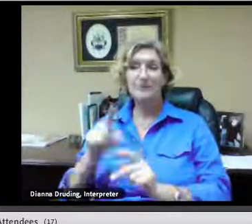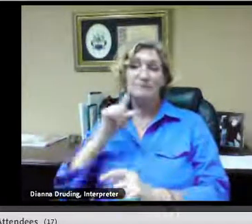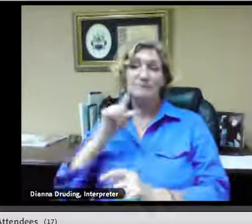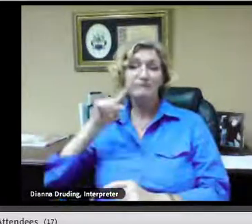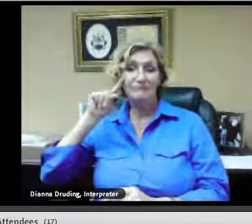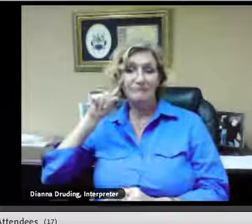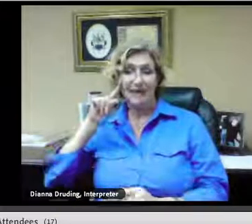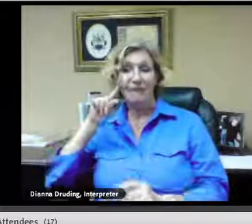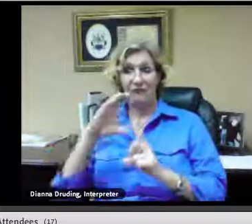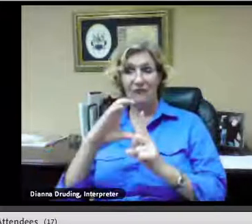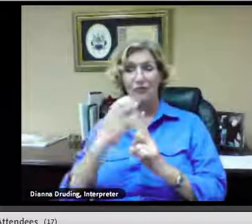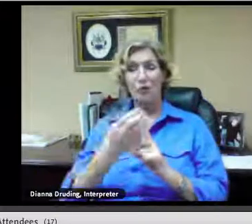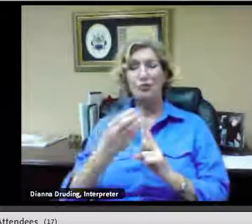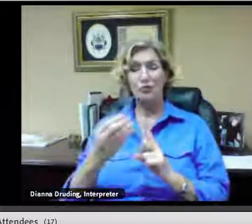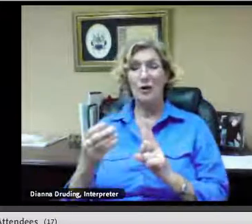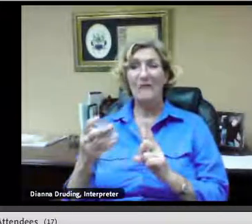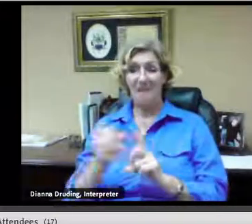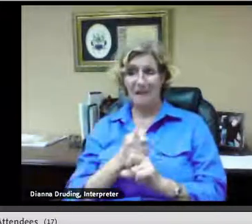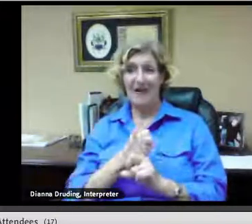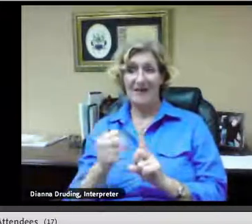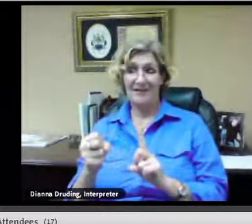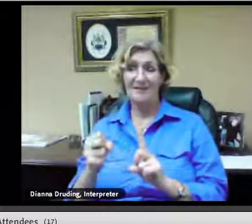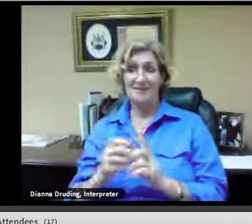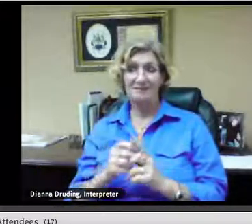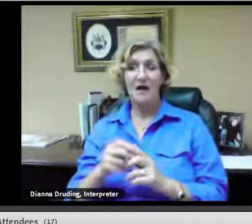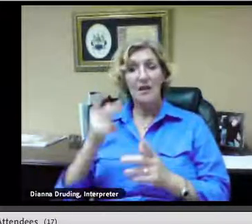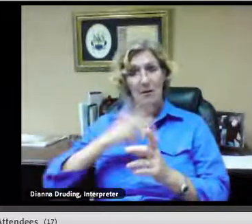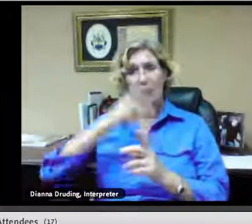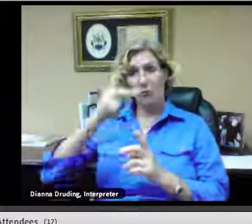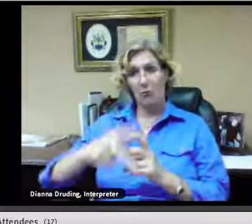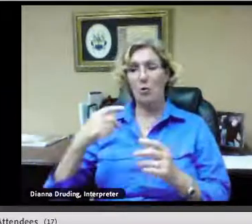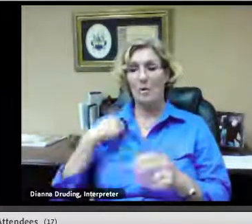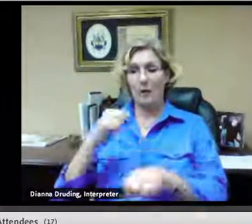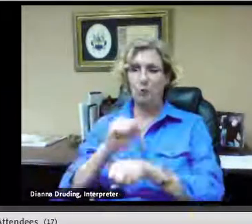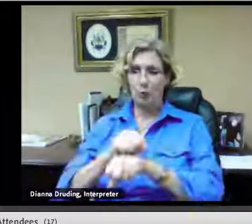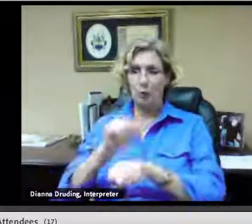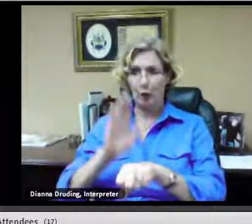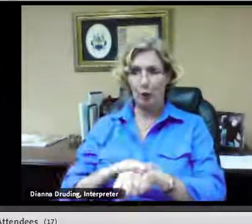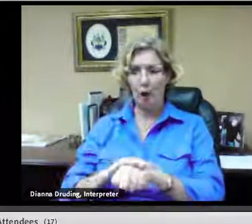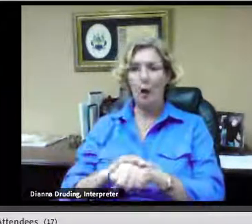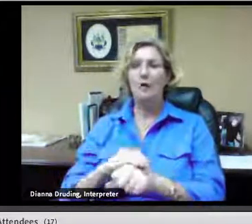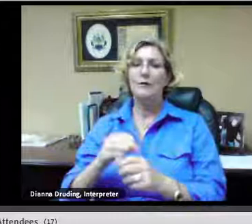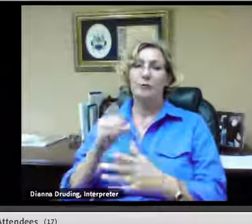at the intersection of disability and violence, a whole 'nother webinar topic.